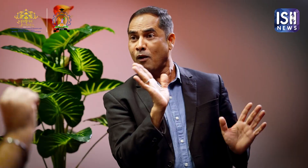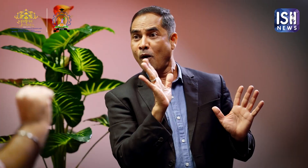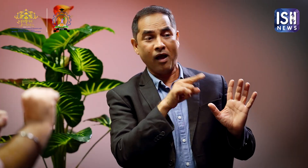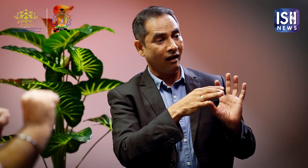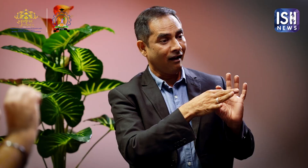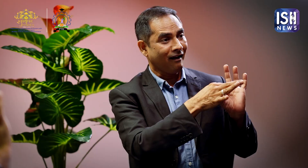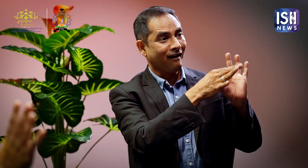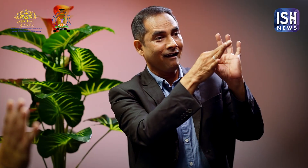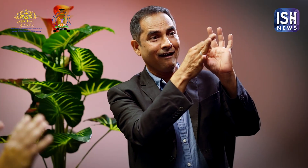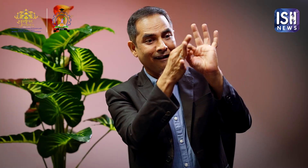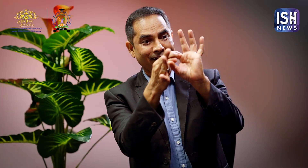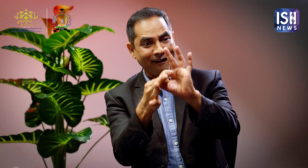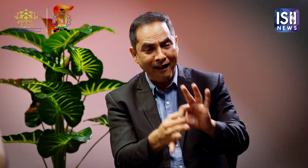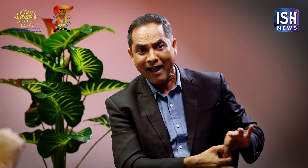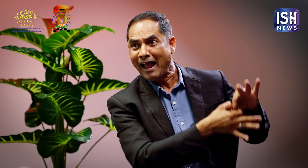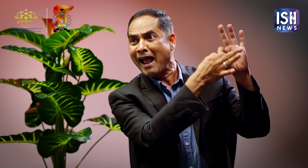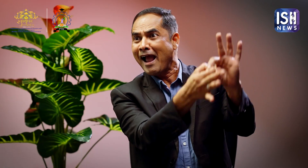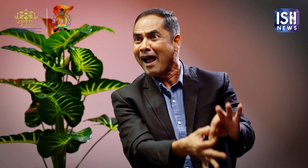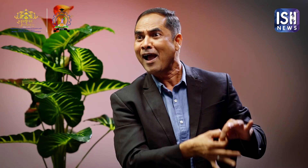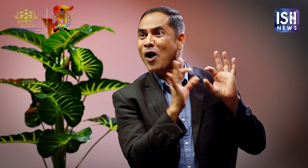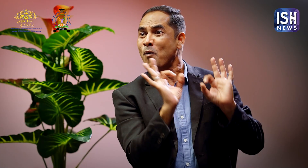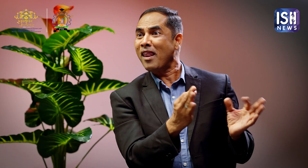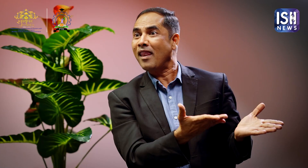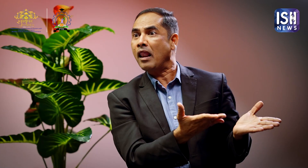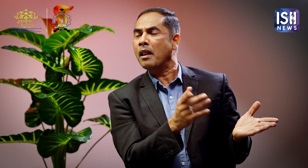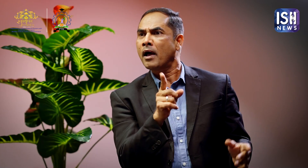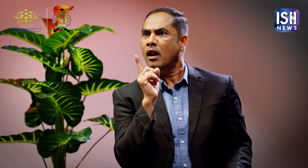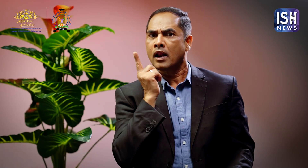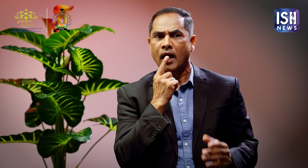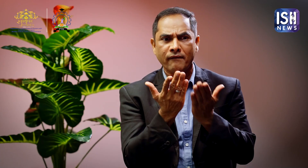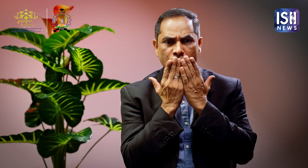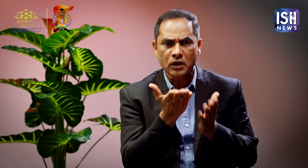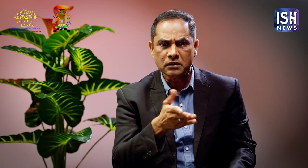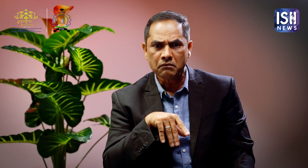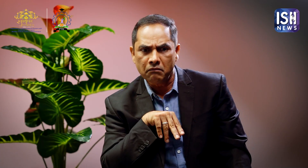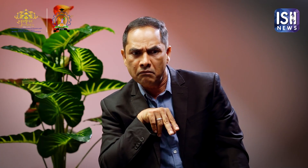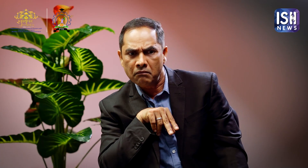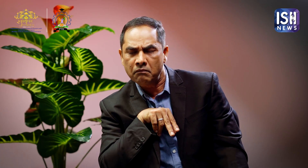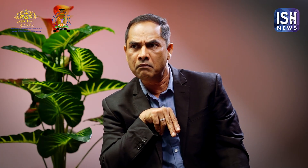It’s a series of interconnected events that sustain one another. Now, let’s consider how Deaf students succeed in education.